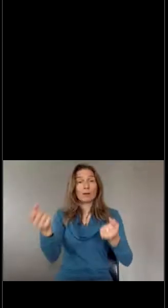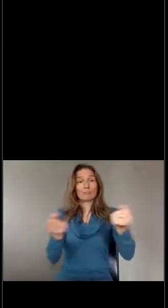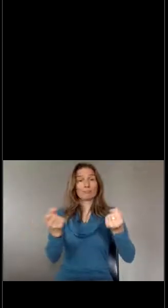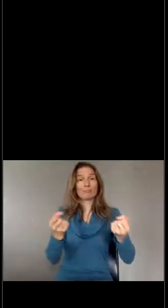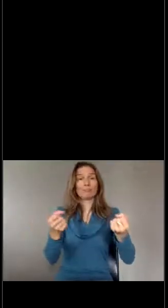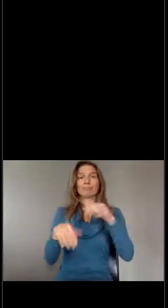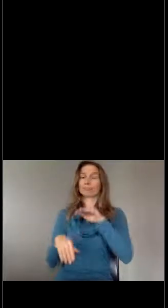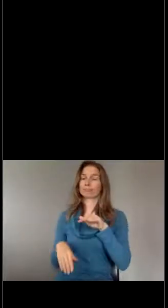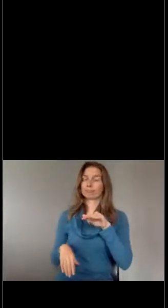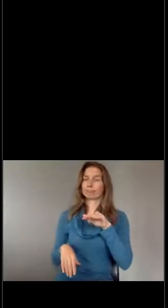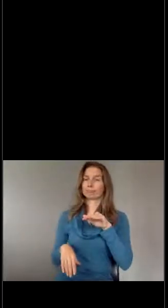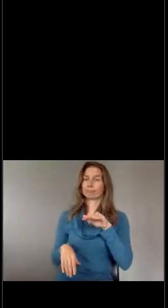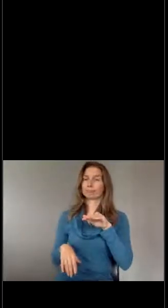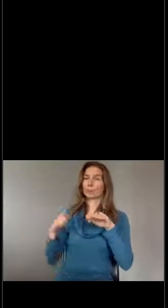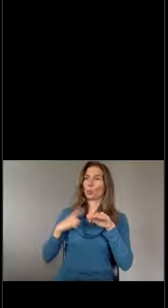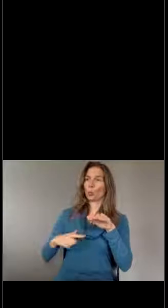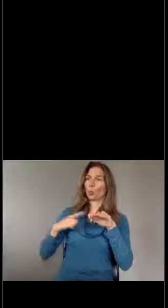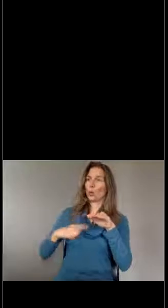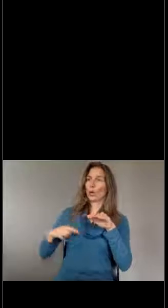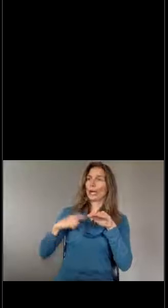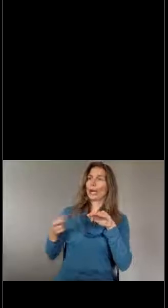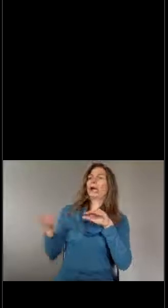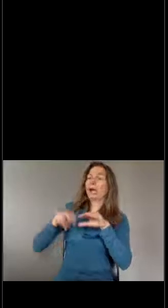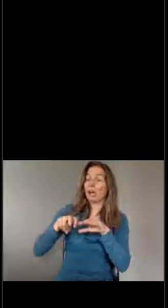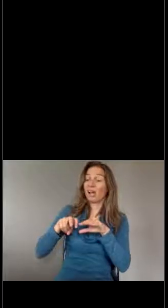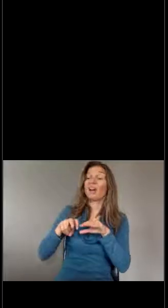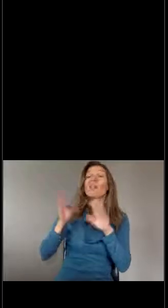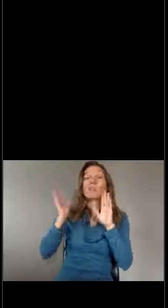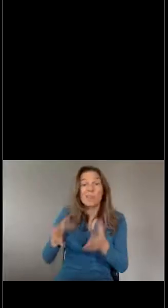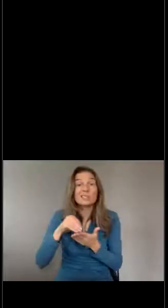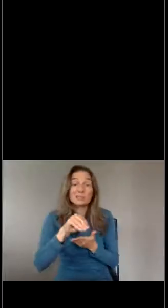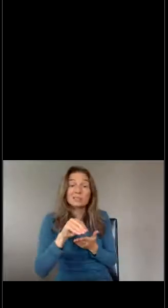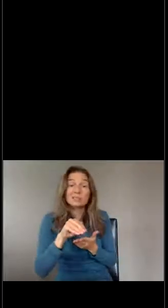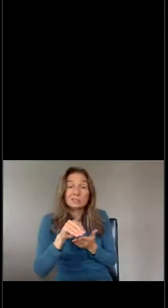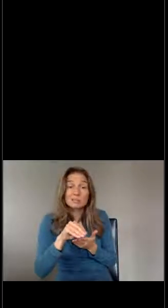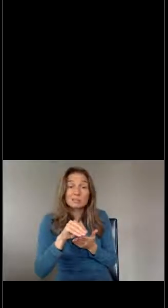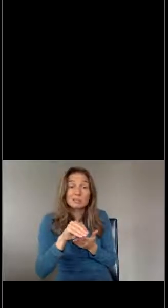and having to pay extra for that. Some people also paid for personal assistance